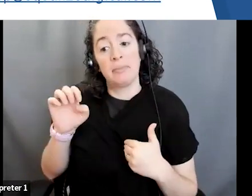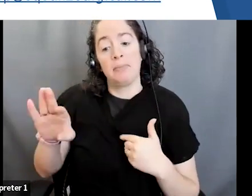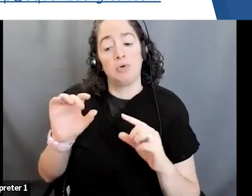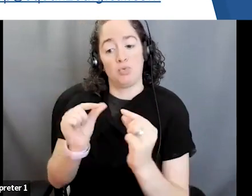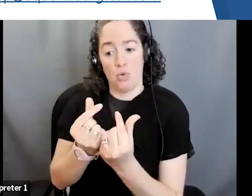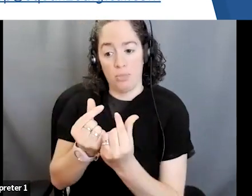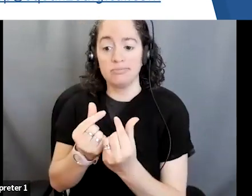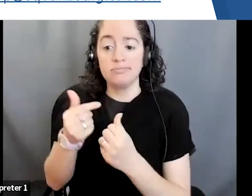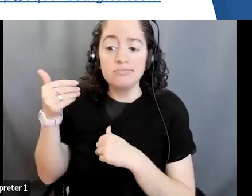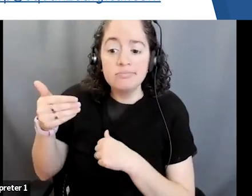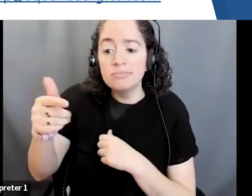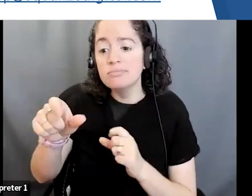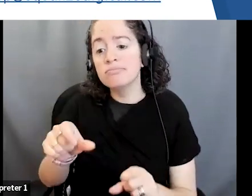You can find it if you go to